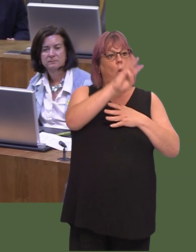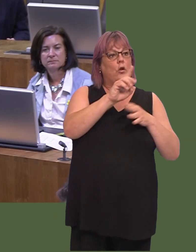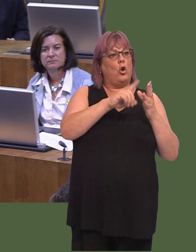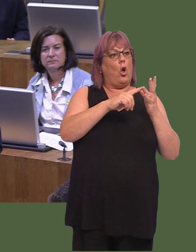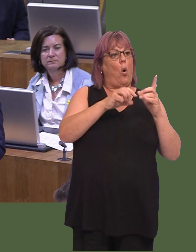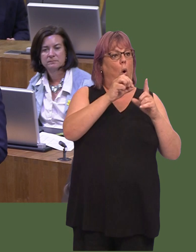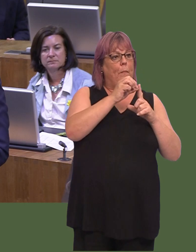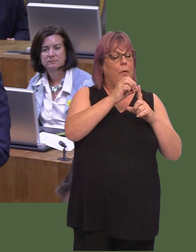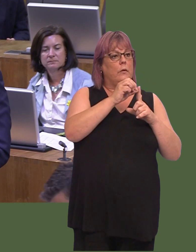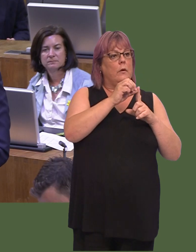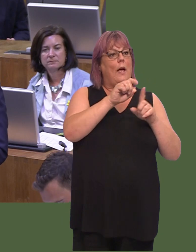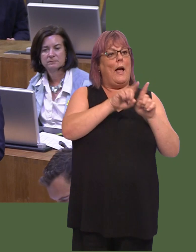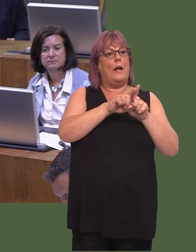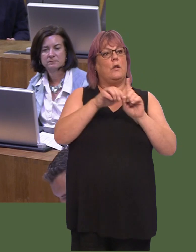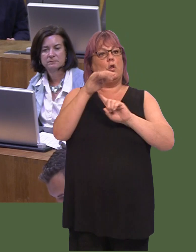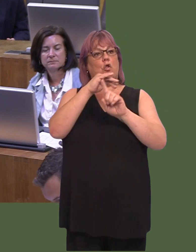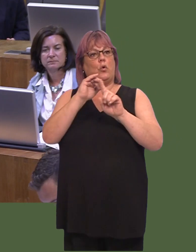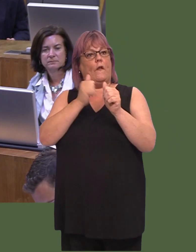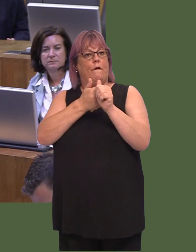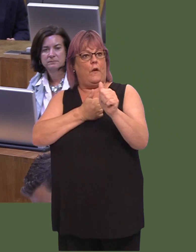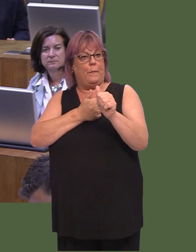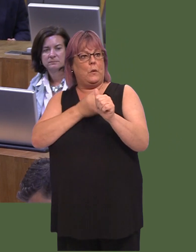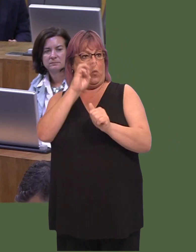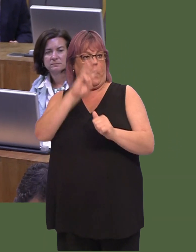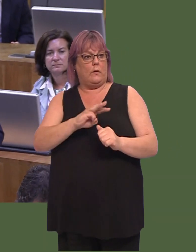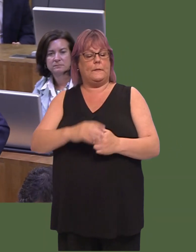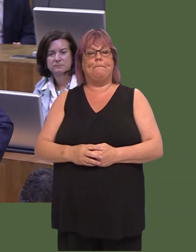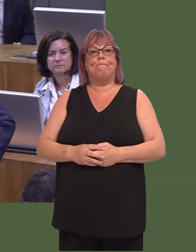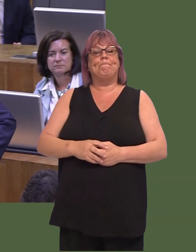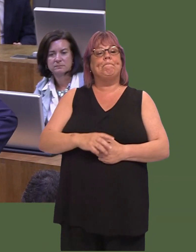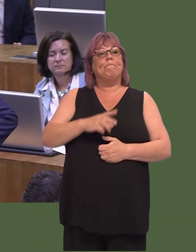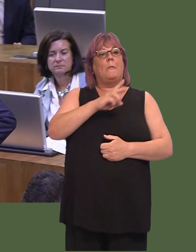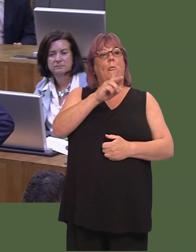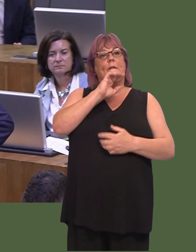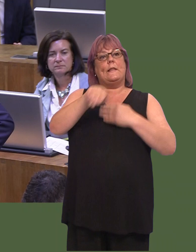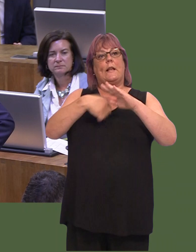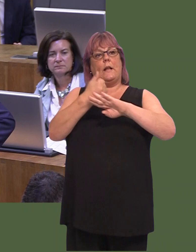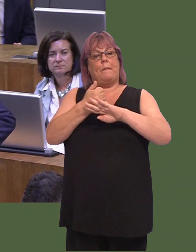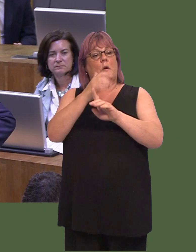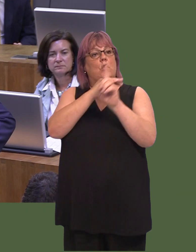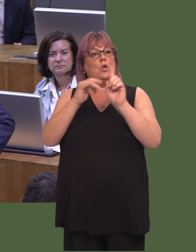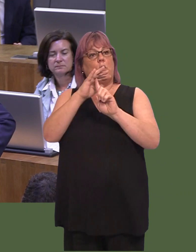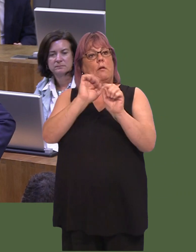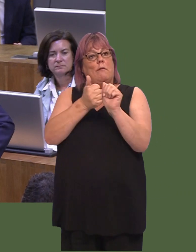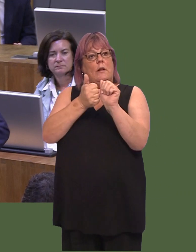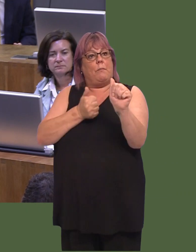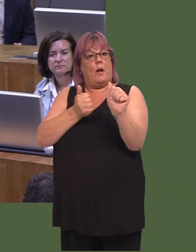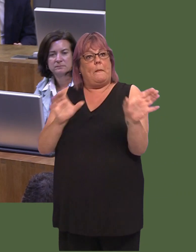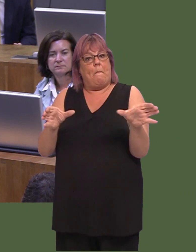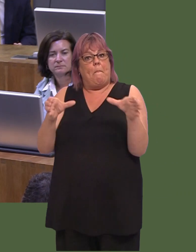to the Wales Co-operative Centre and Social Firms Wales. They support the delivery of our objectives to develop the social enterprise market and